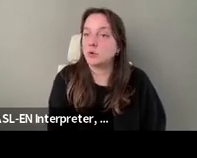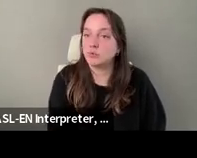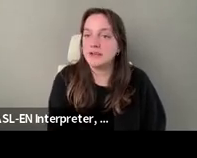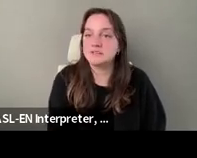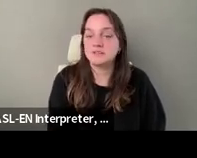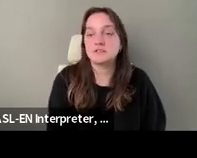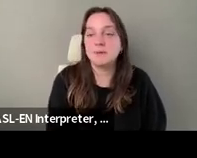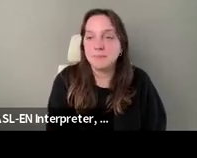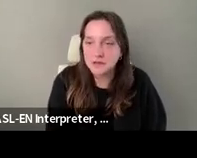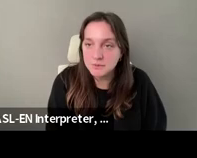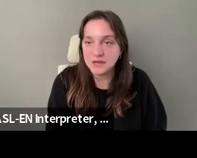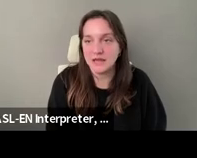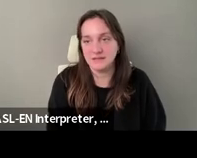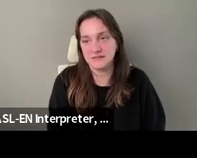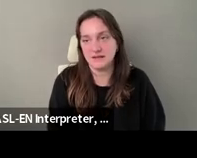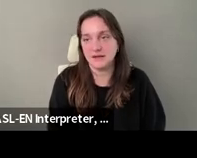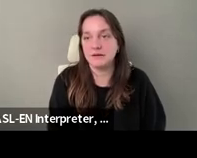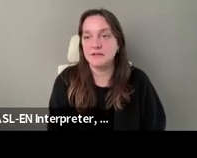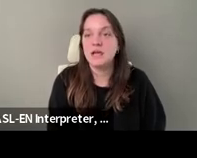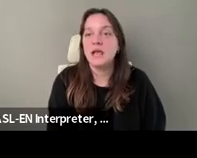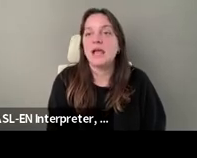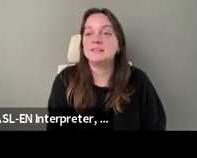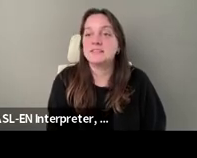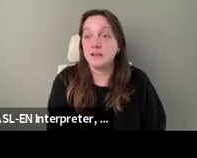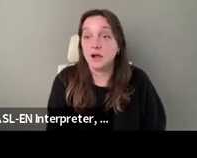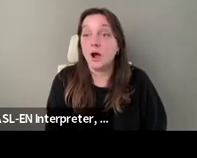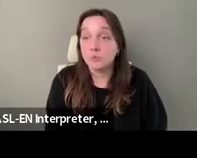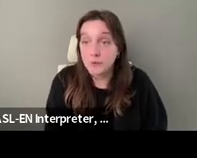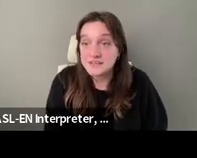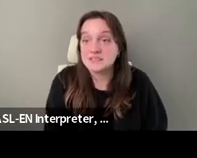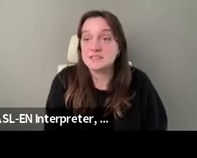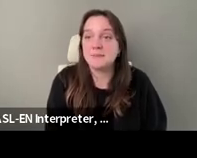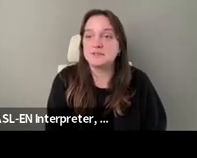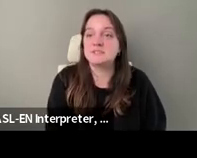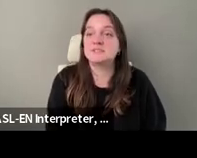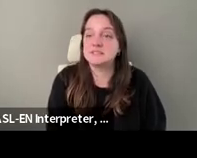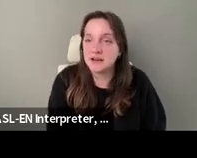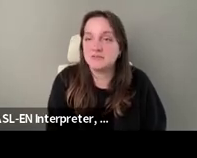in sign language. It's a right to be able to decide for themselves what language they want to communicate in,